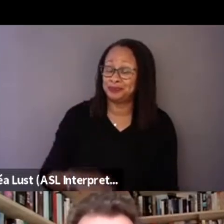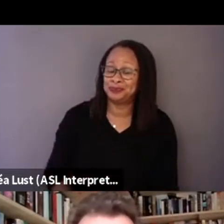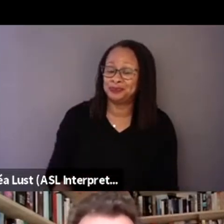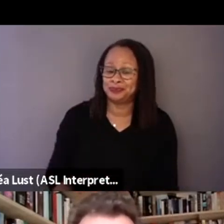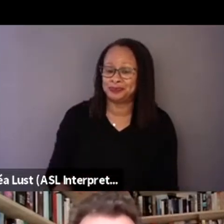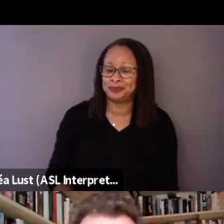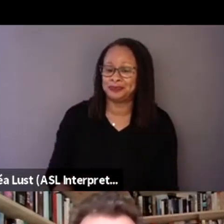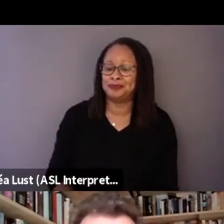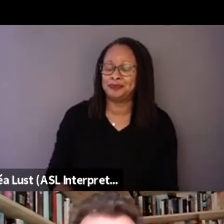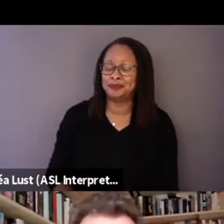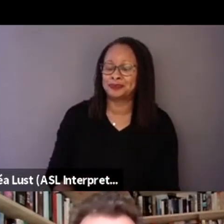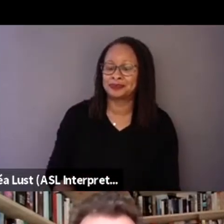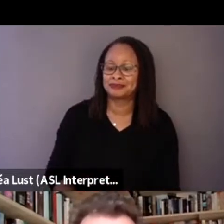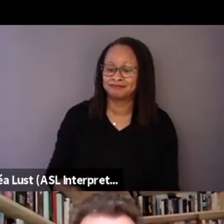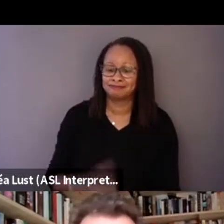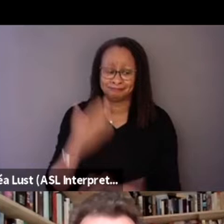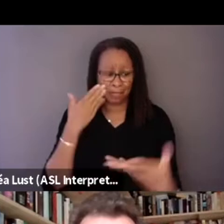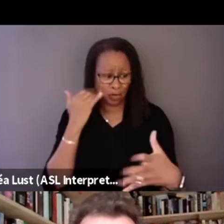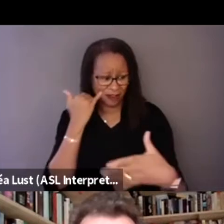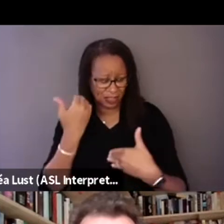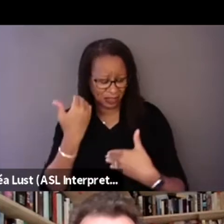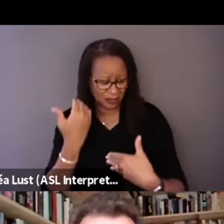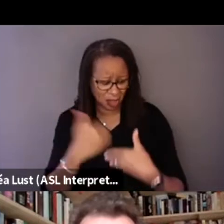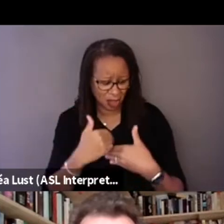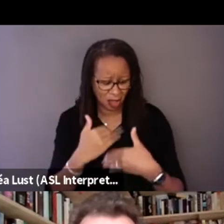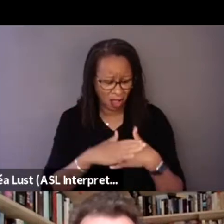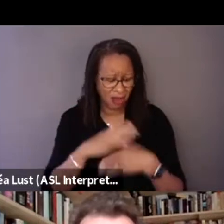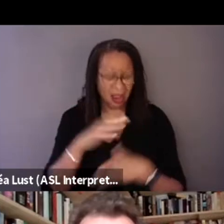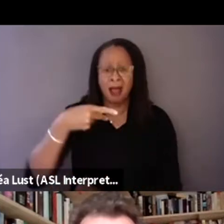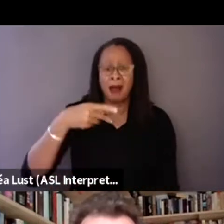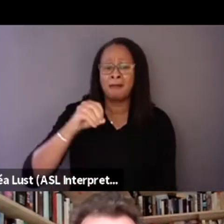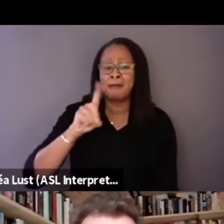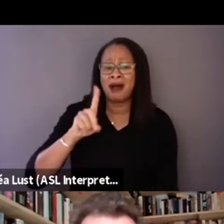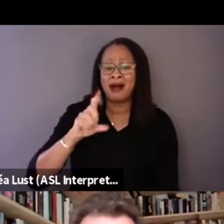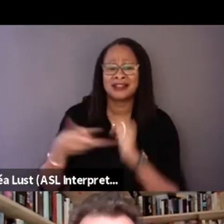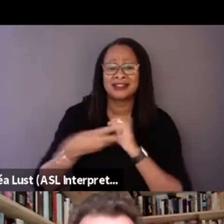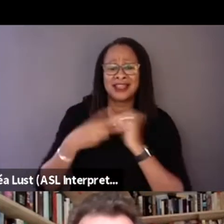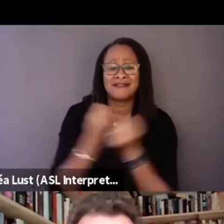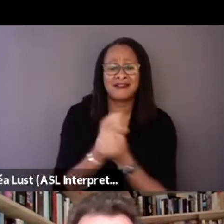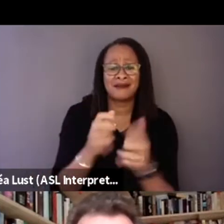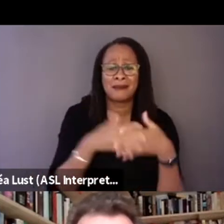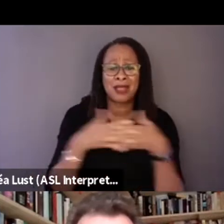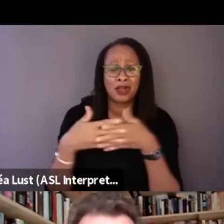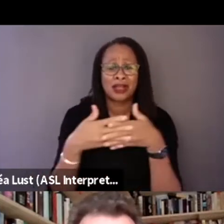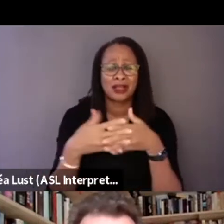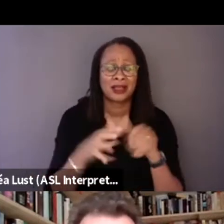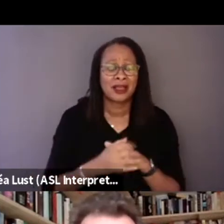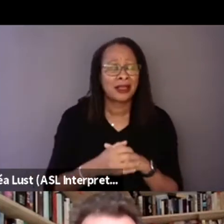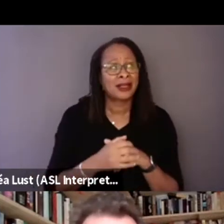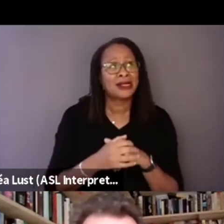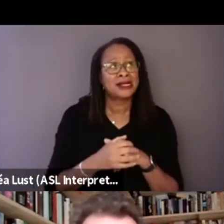I don't know if it was on Pod Save America, I think I was aware of Ady's activism